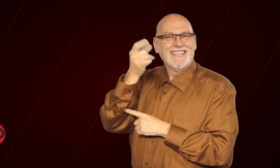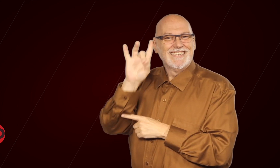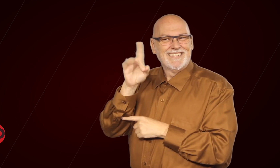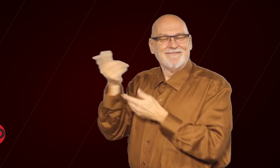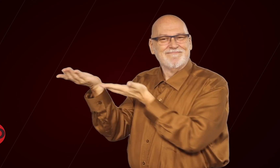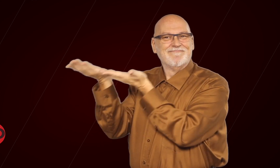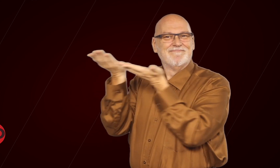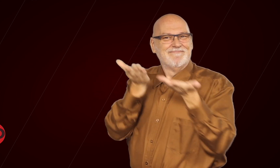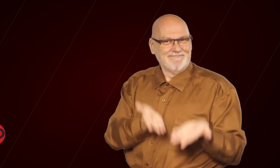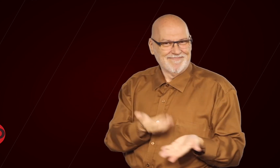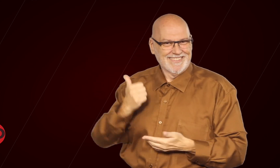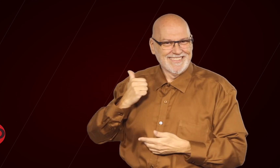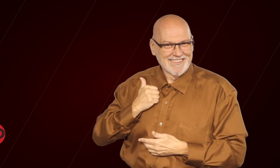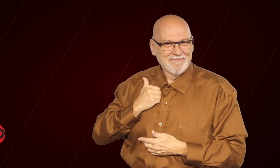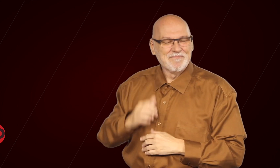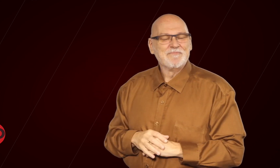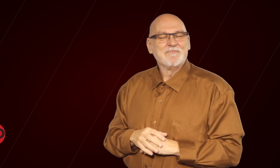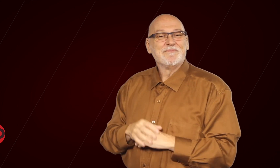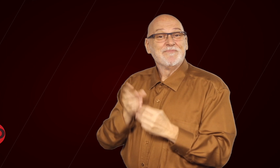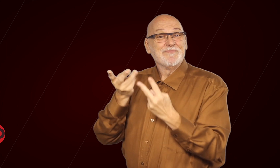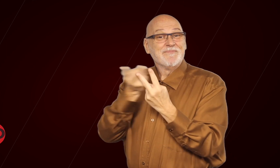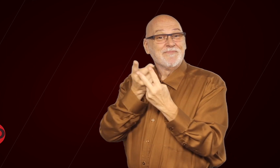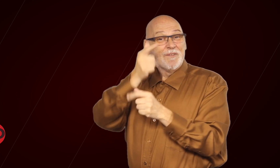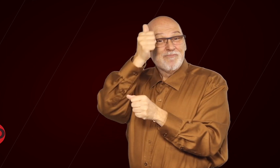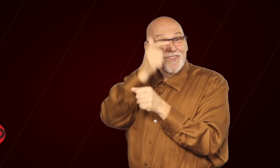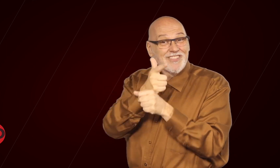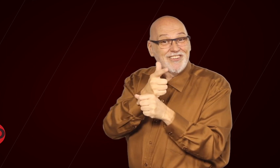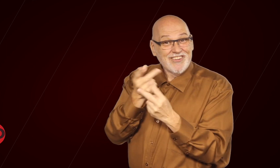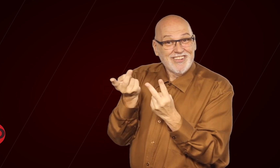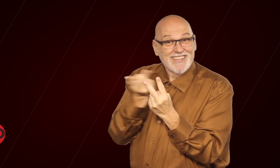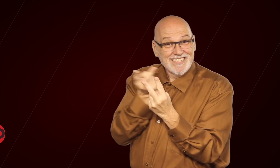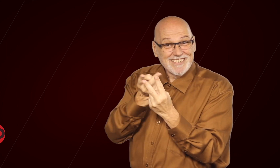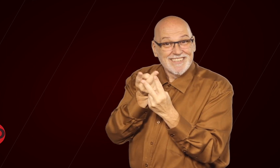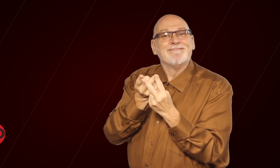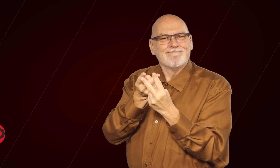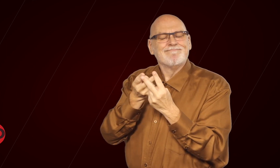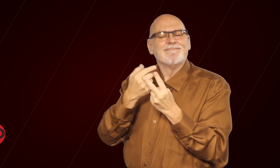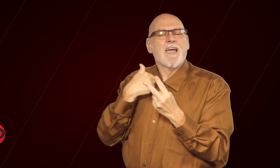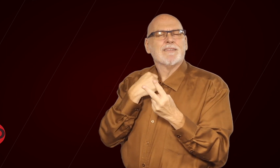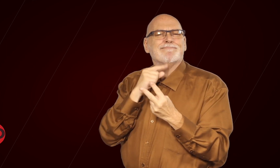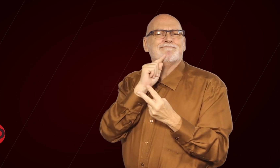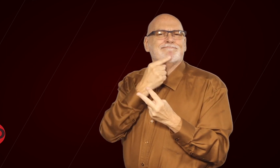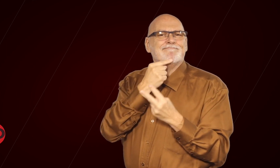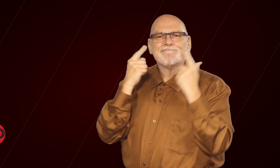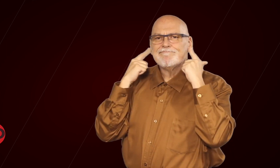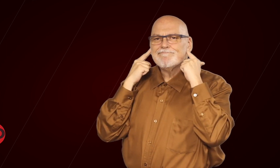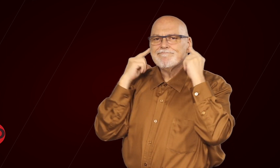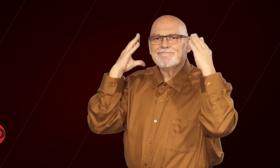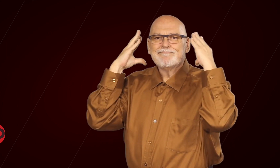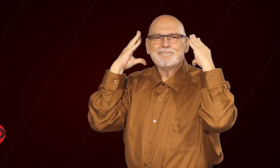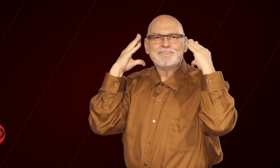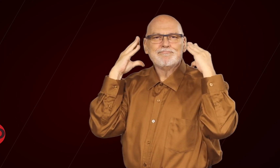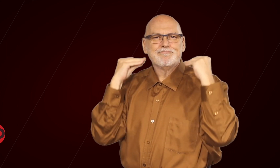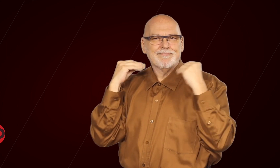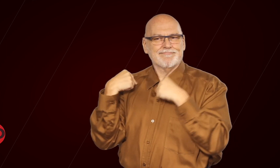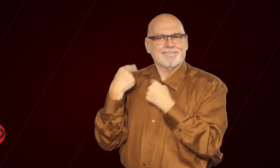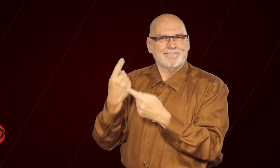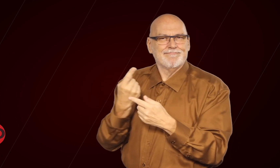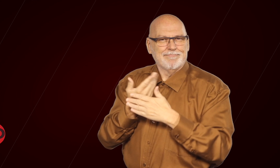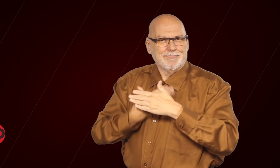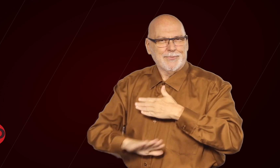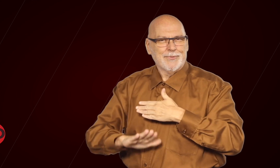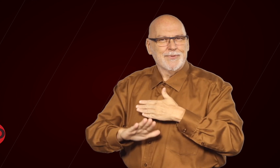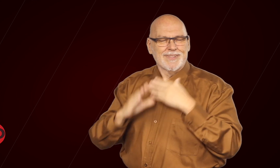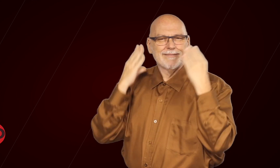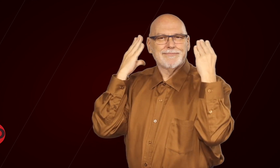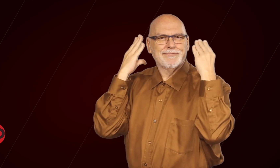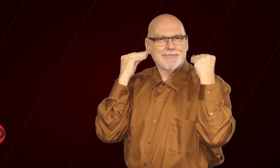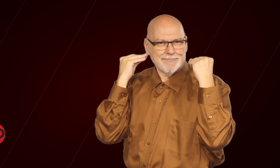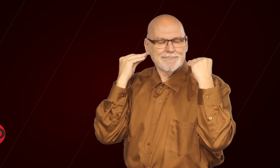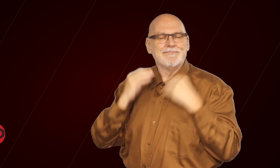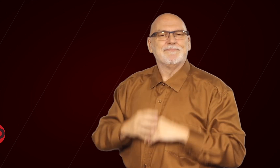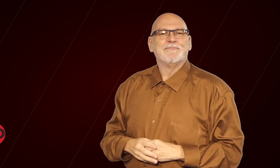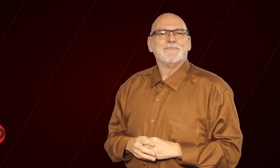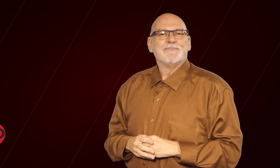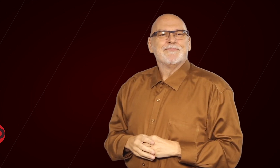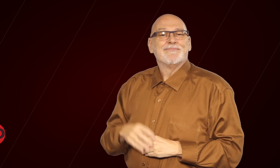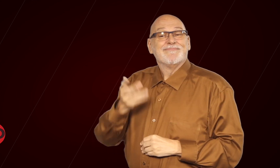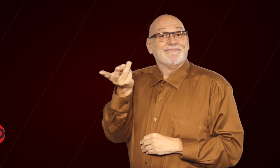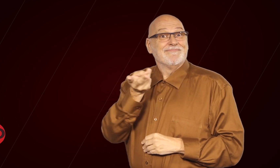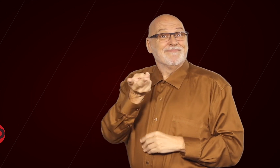hearing loss since birth. They ran an ice cream shop in the city of Aleppo